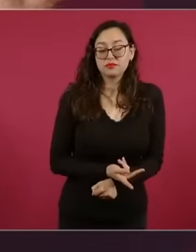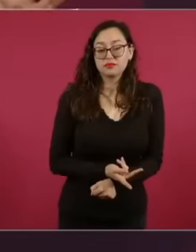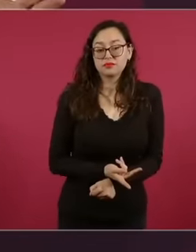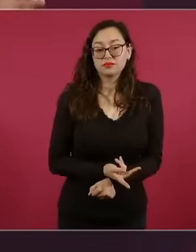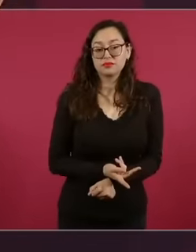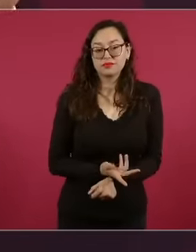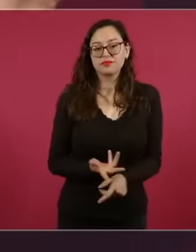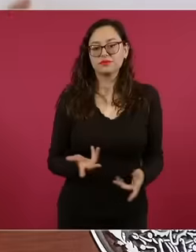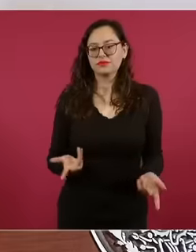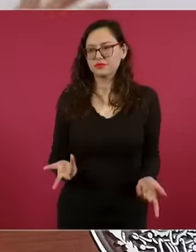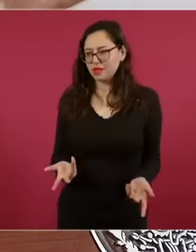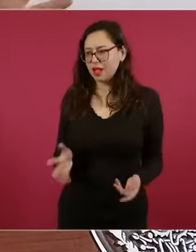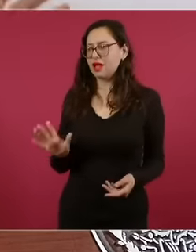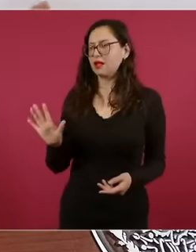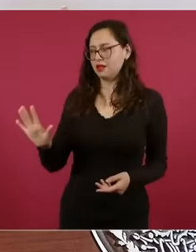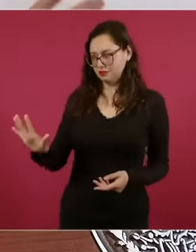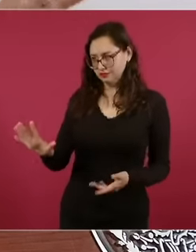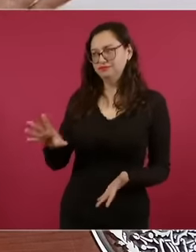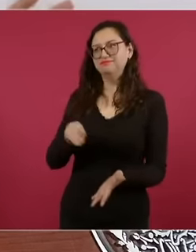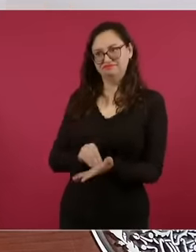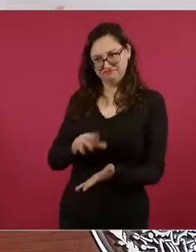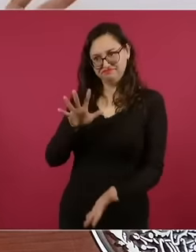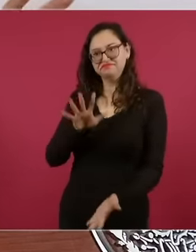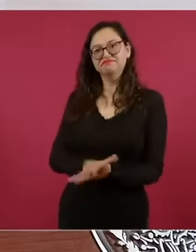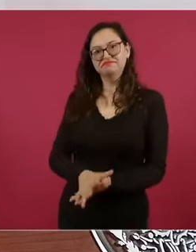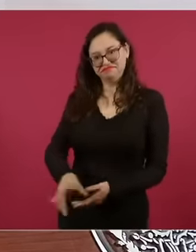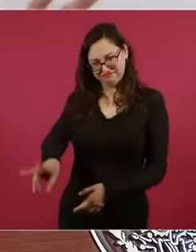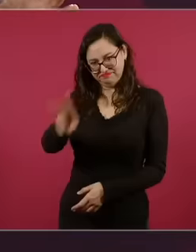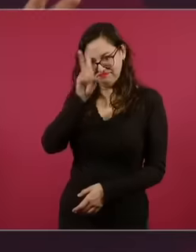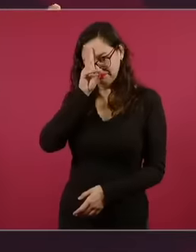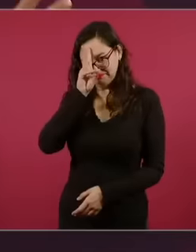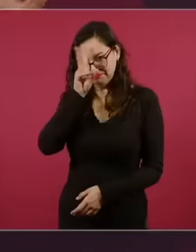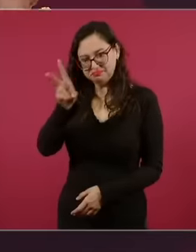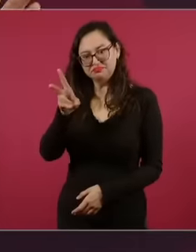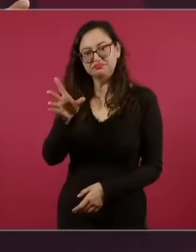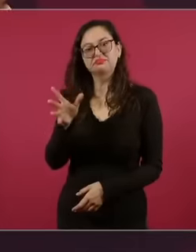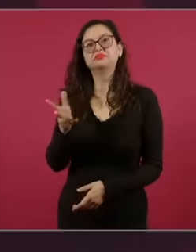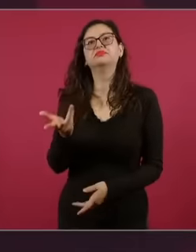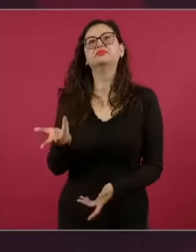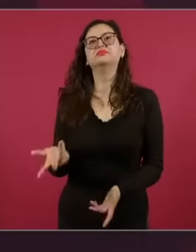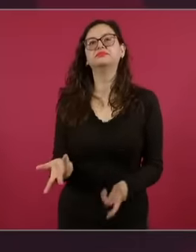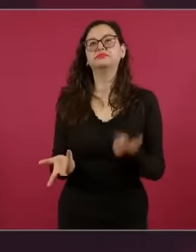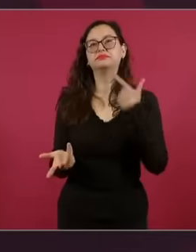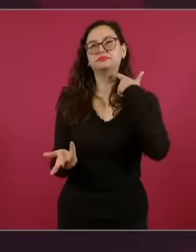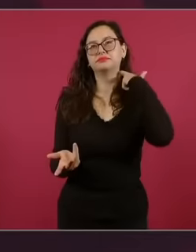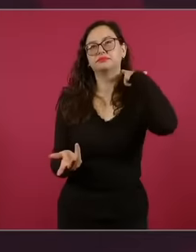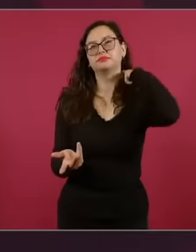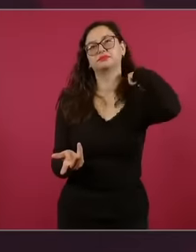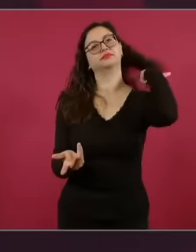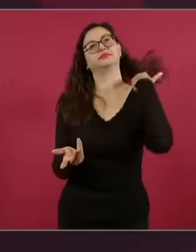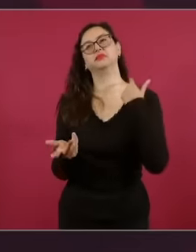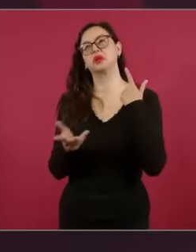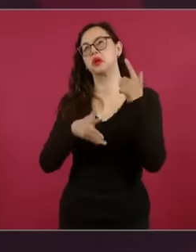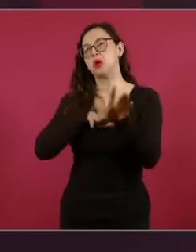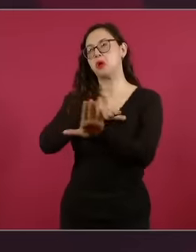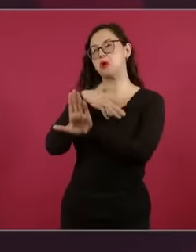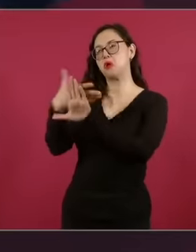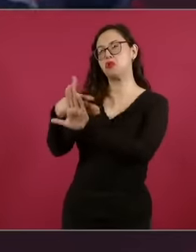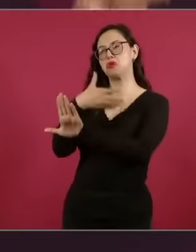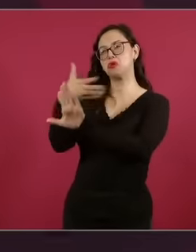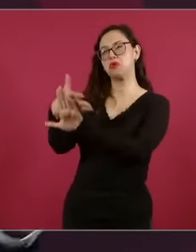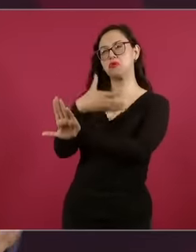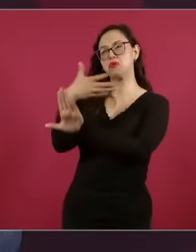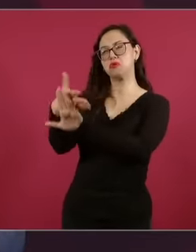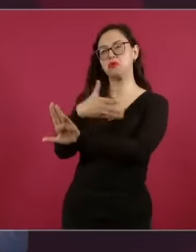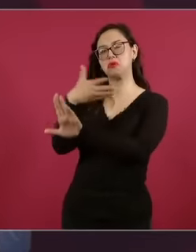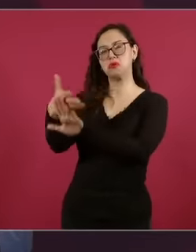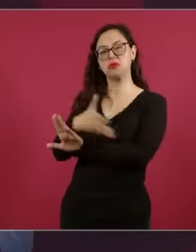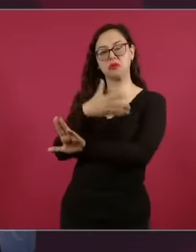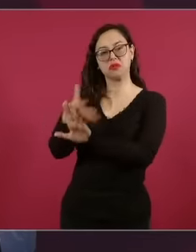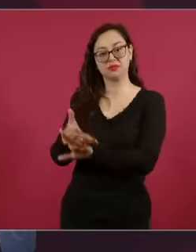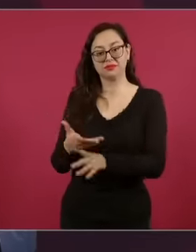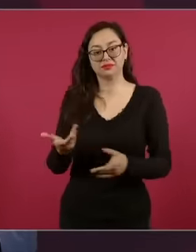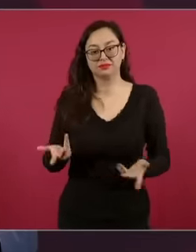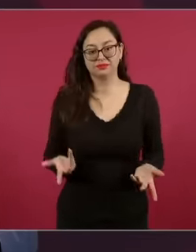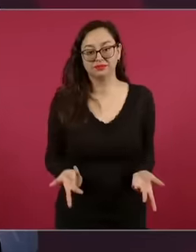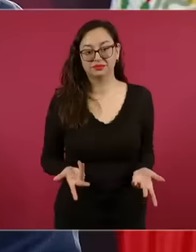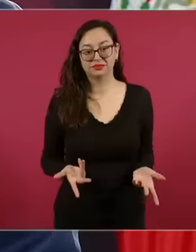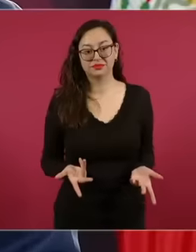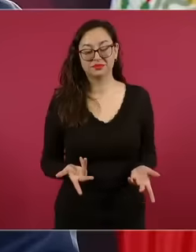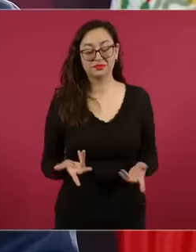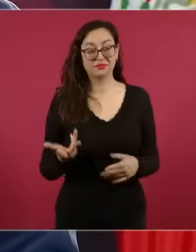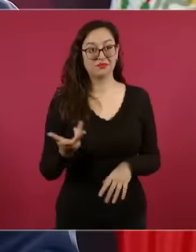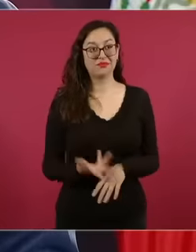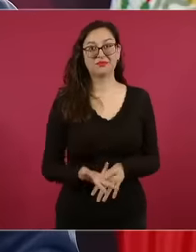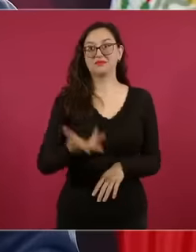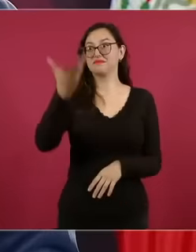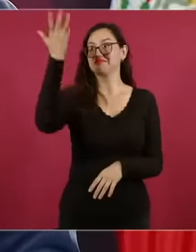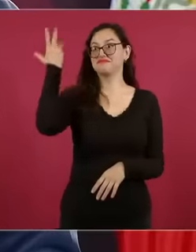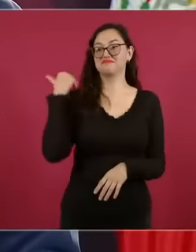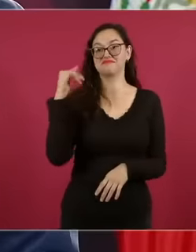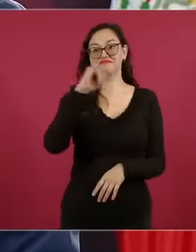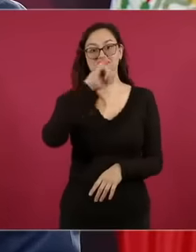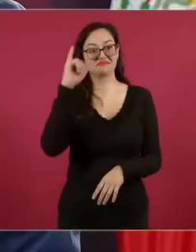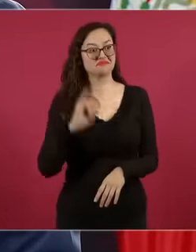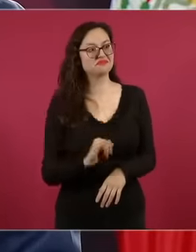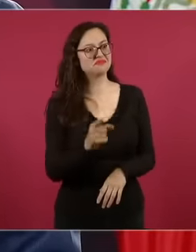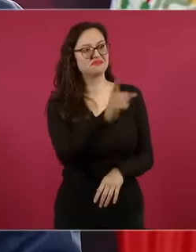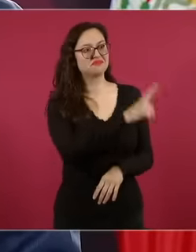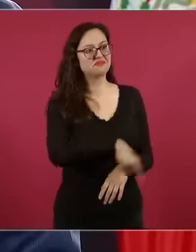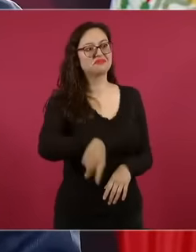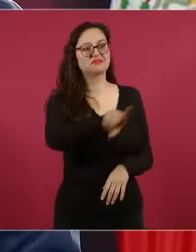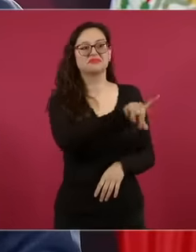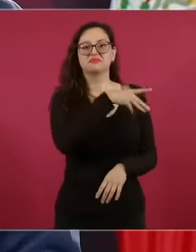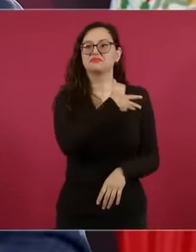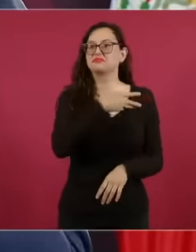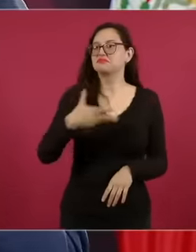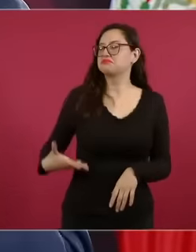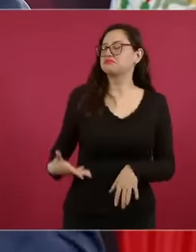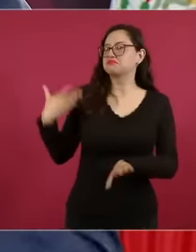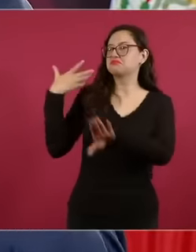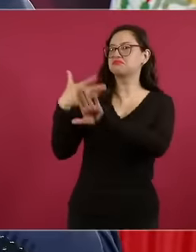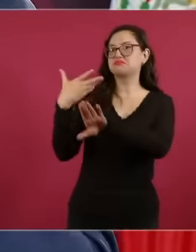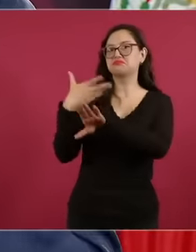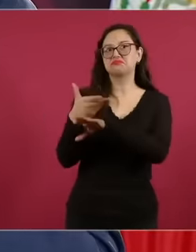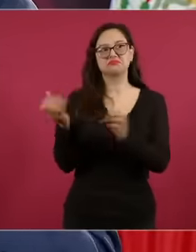they began to question what had never happened. I believe that since the time of Madero they had never